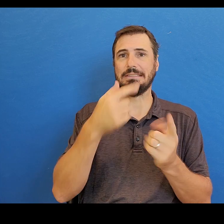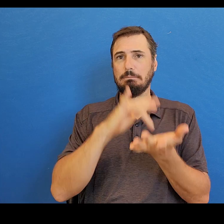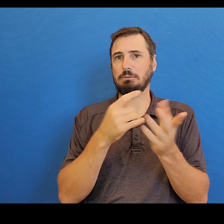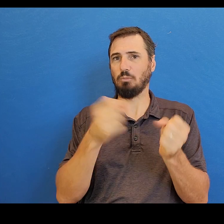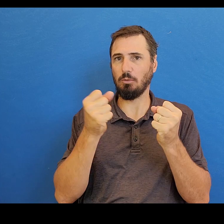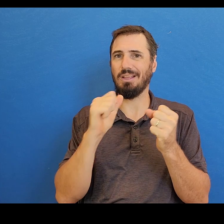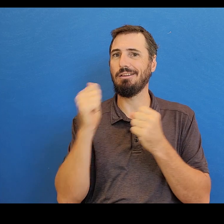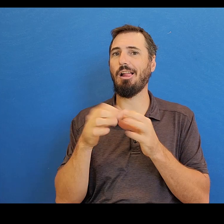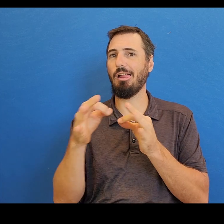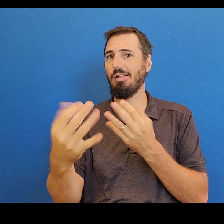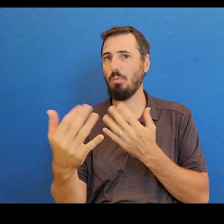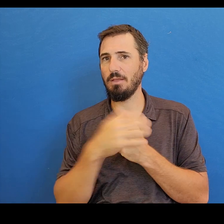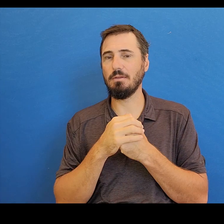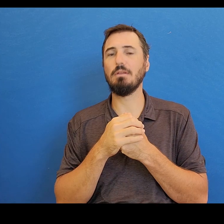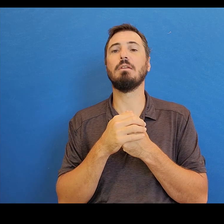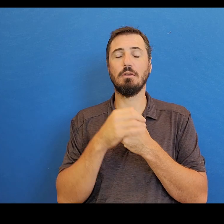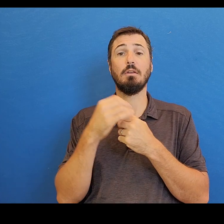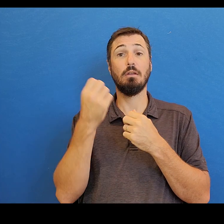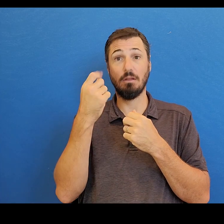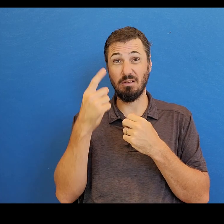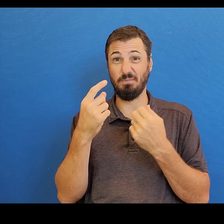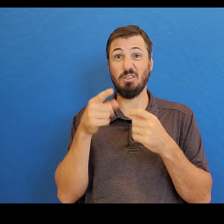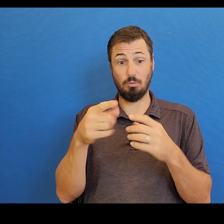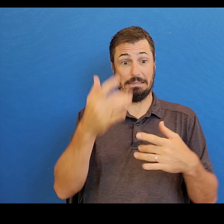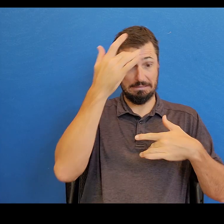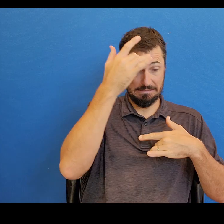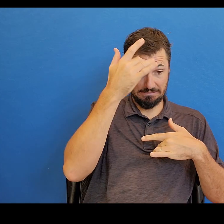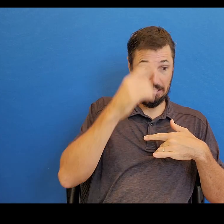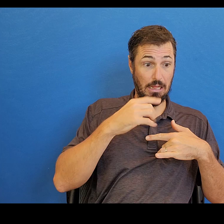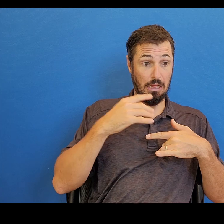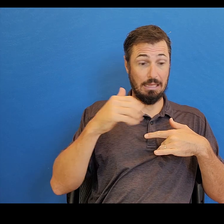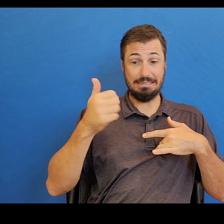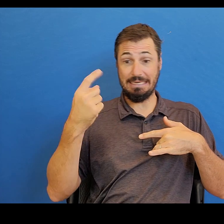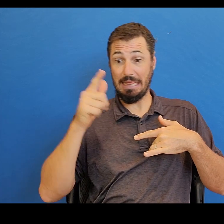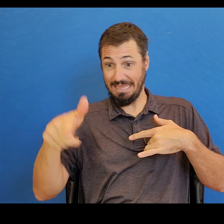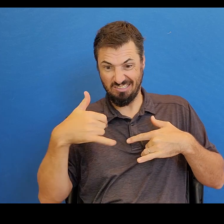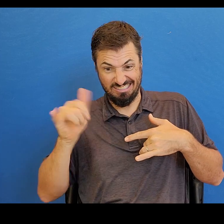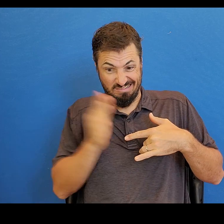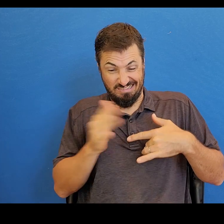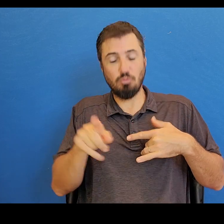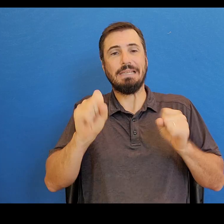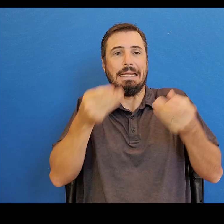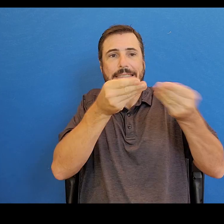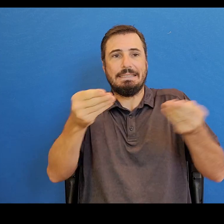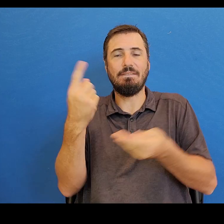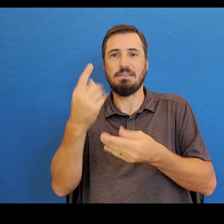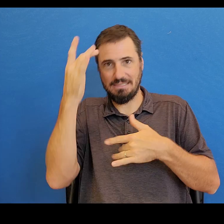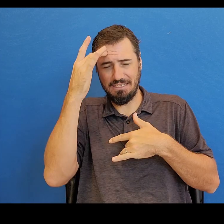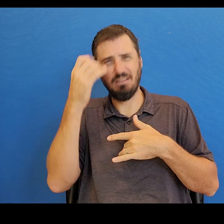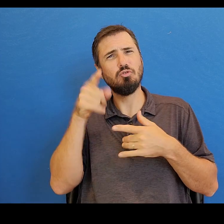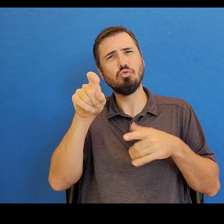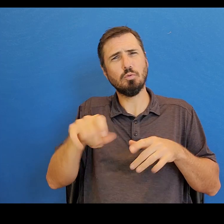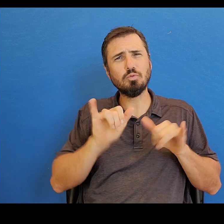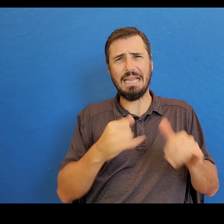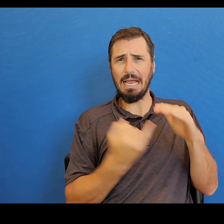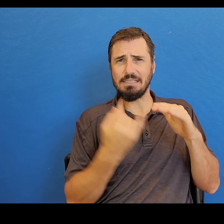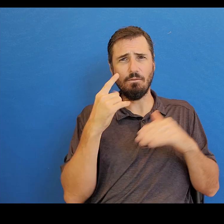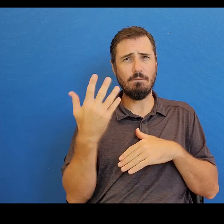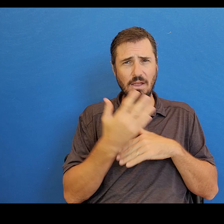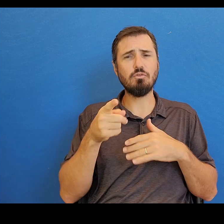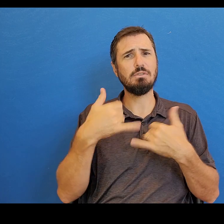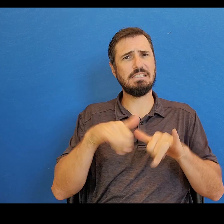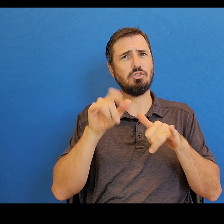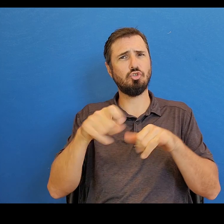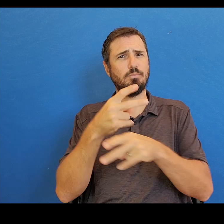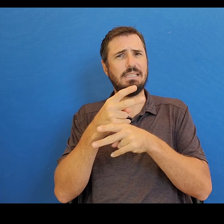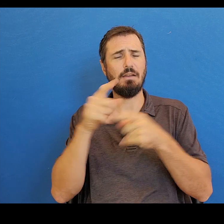You can give COVID to someone else for as long as 10 days after the day you got sick. Although isolation is generally recommended for only five days, you should be very careful to wear a mask